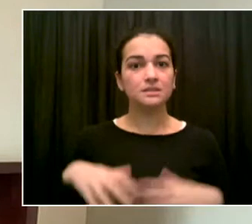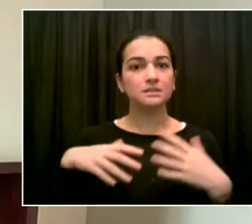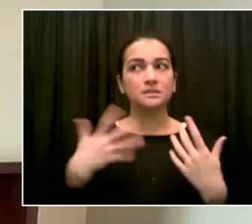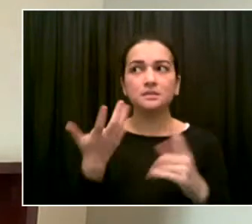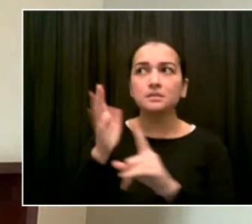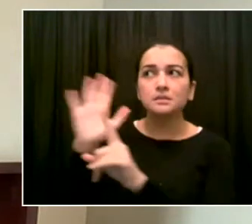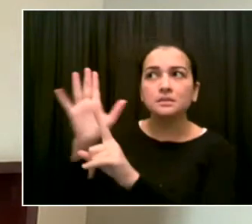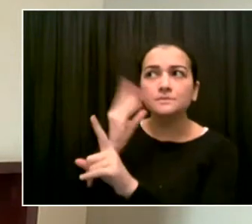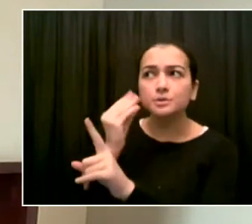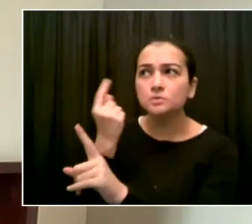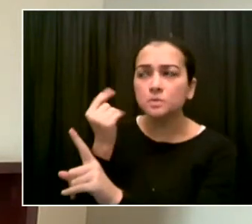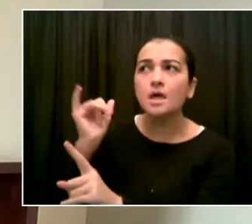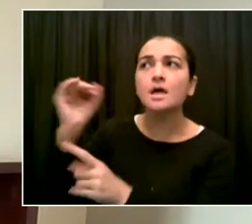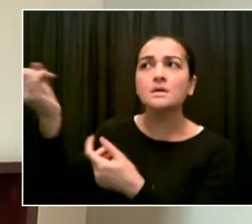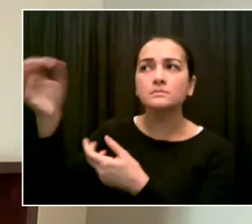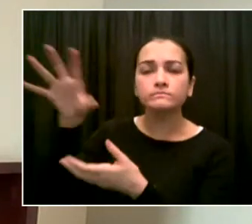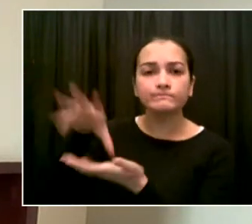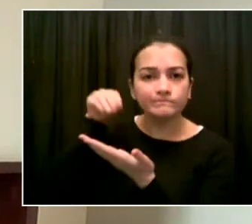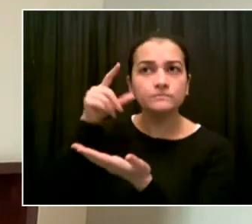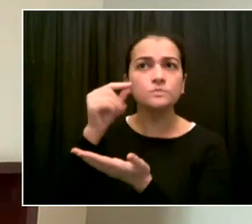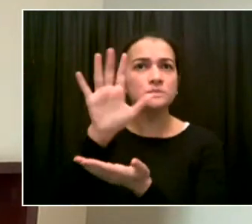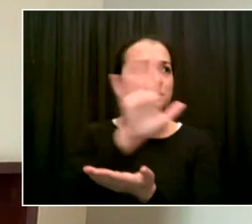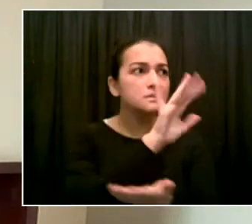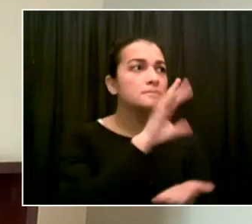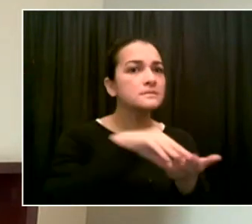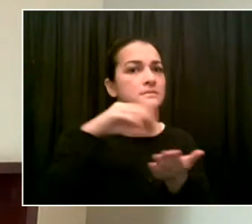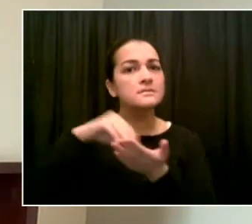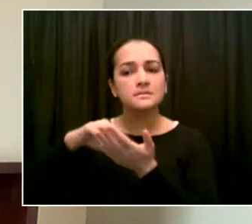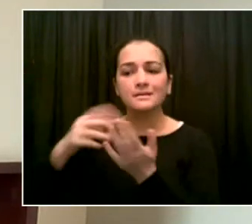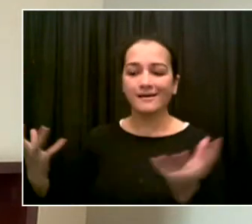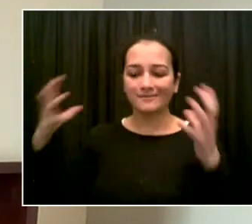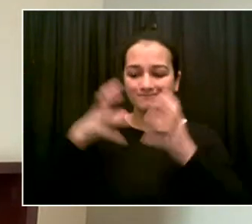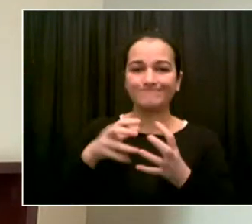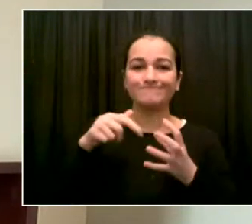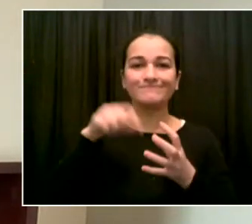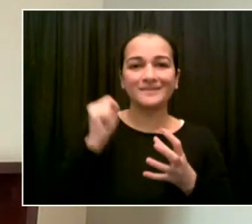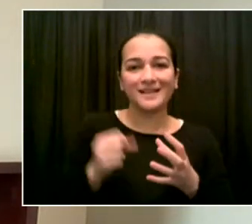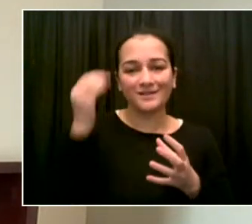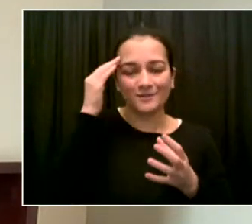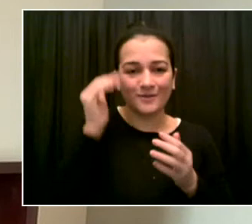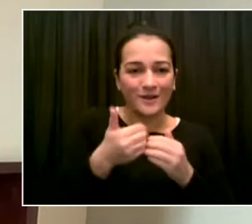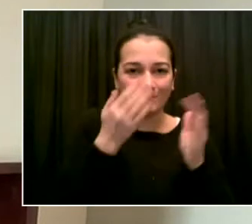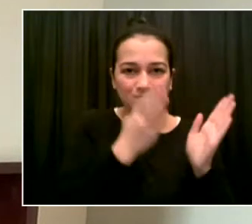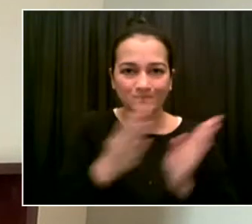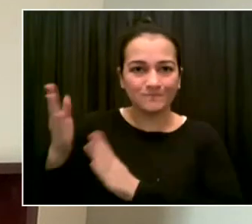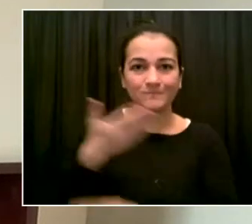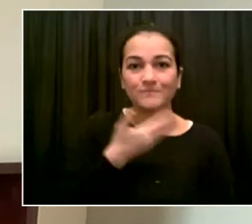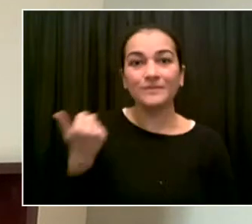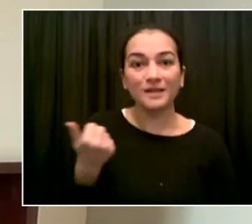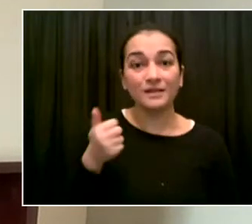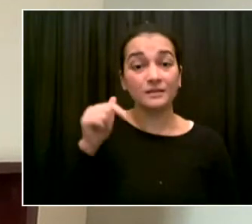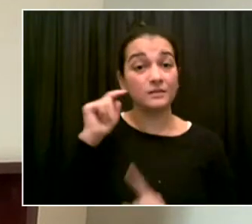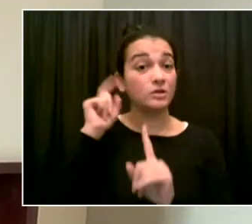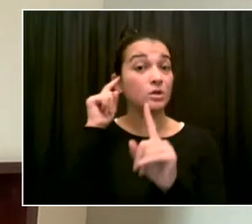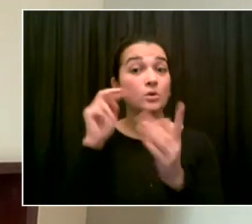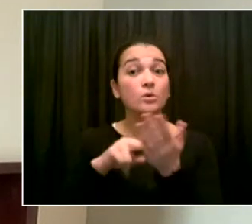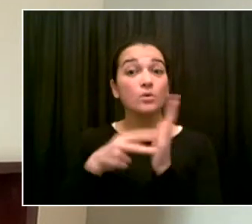WE BELIEVE THAT WHILE T IIS A TREMENDOUS OPPORTUNITYND A HAS T HE POTENTIAL TO